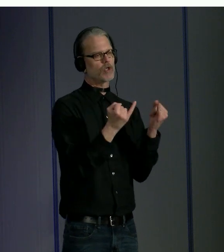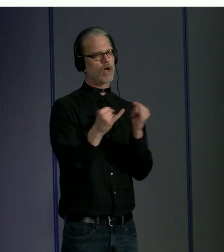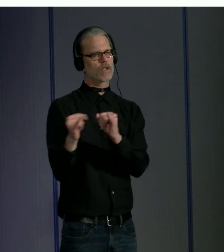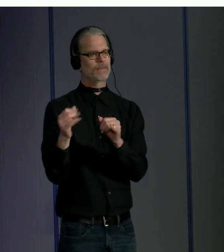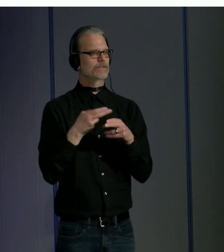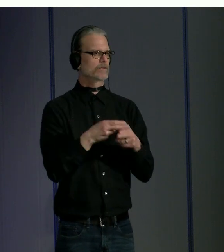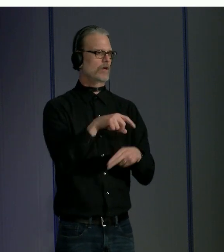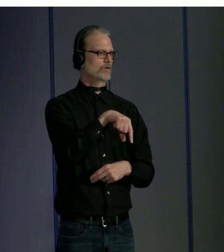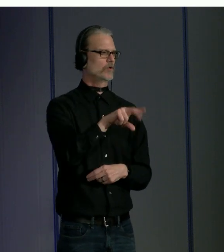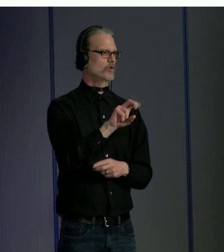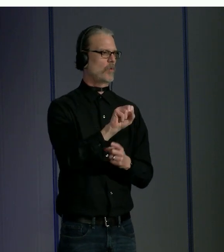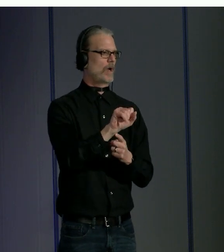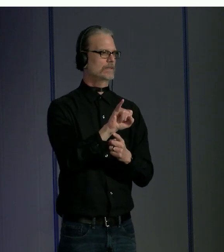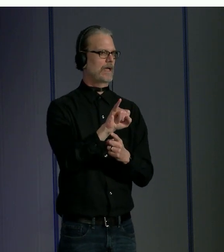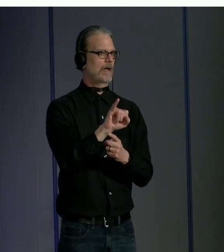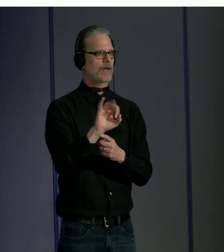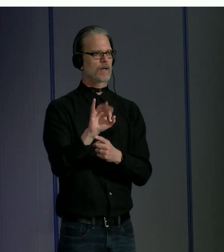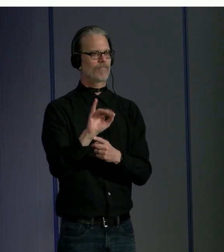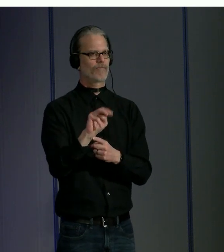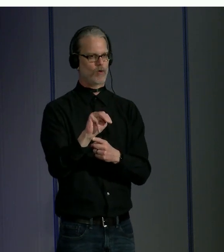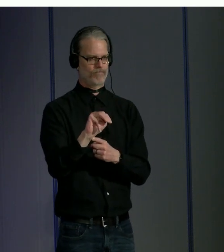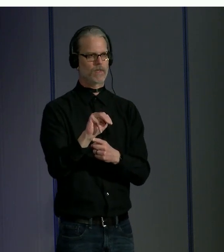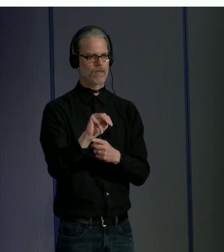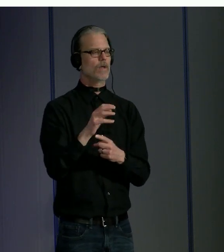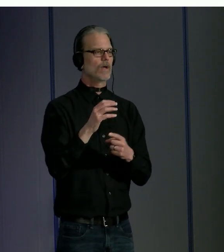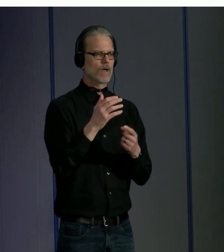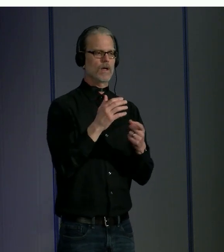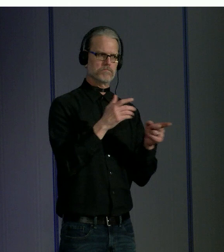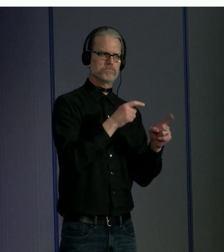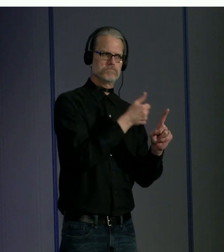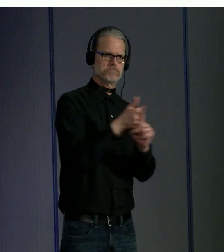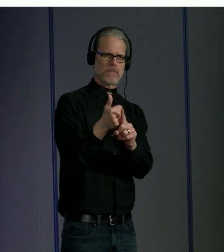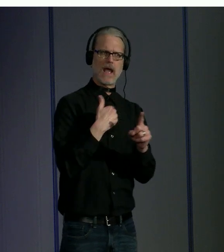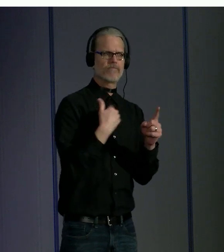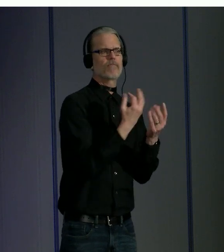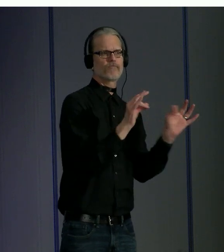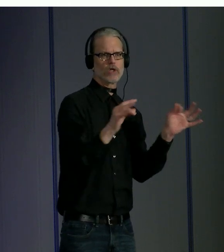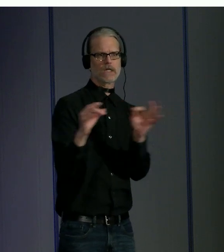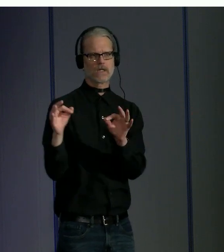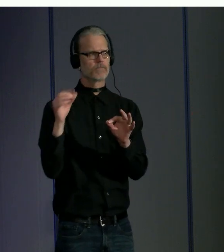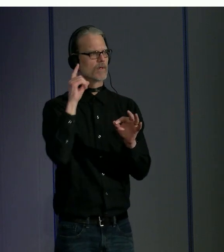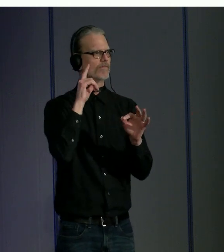Each of them will have large amount of freedom, to give the greatest possible chance of creativity